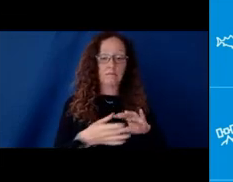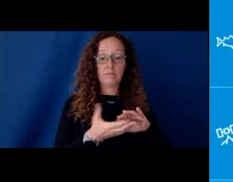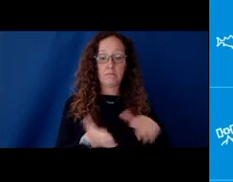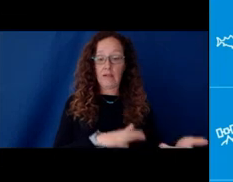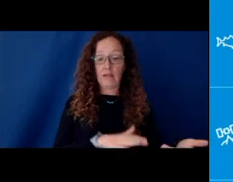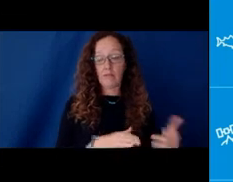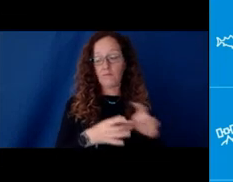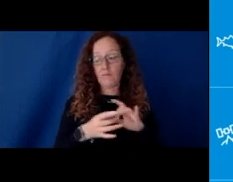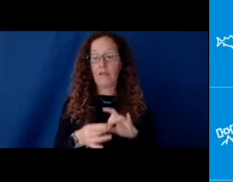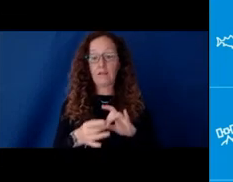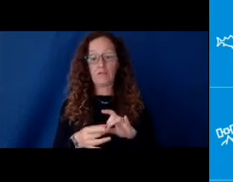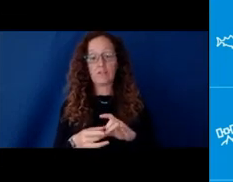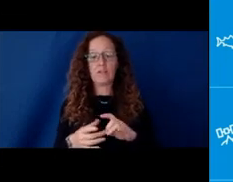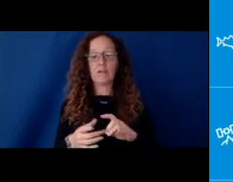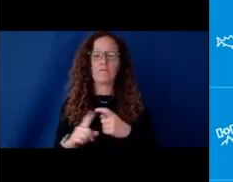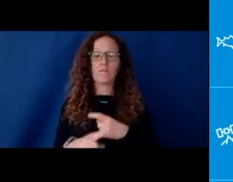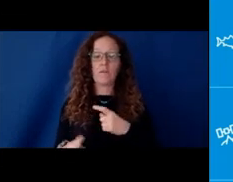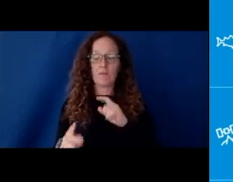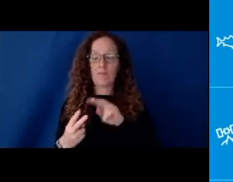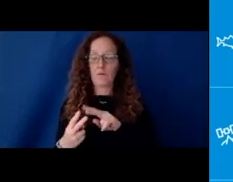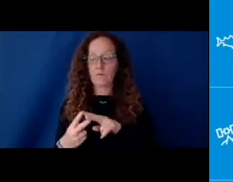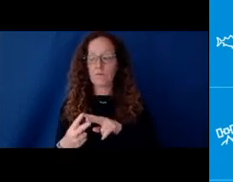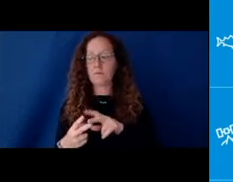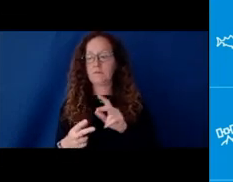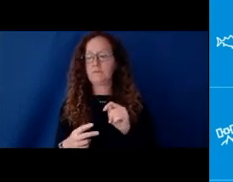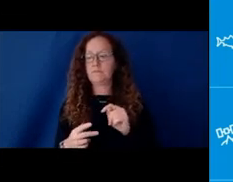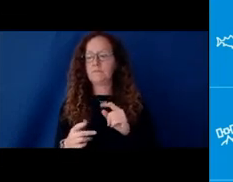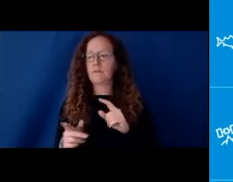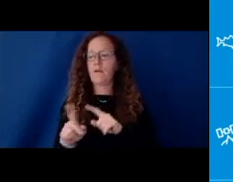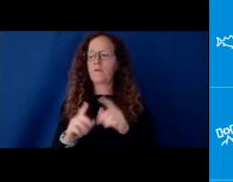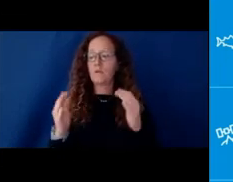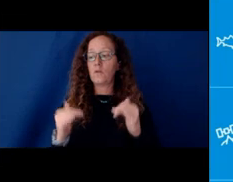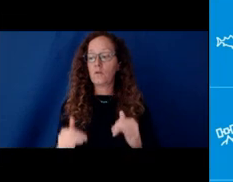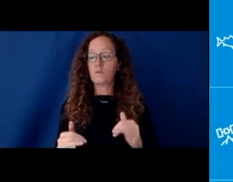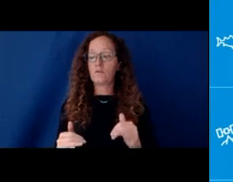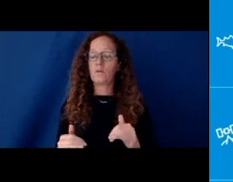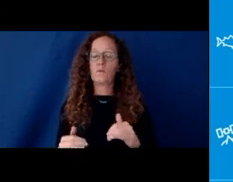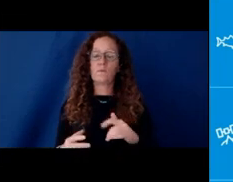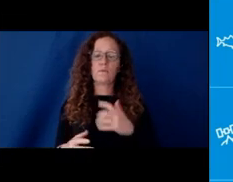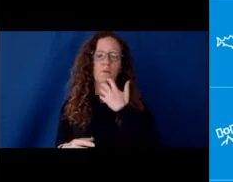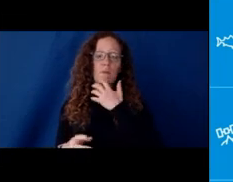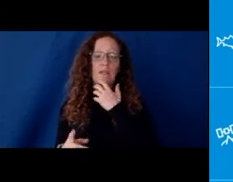In addition to heat exposure, we control for air pollution measures, specifically fine particulate